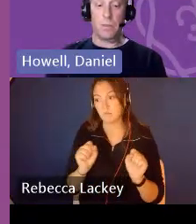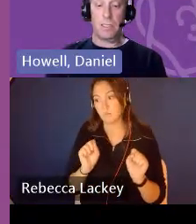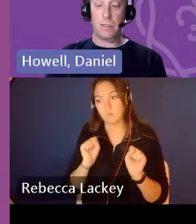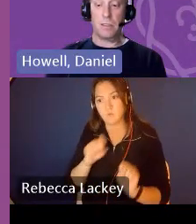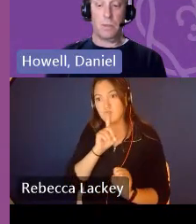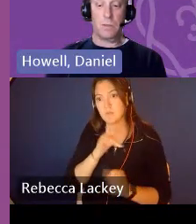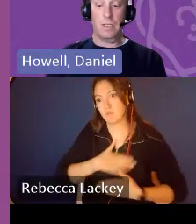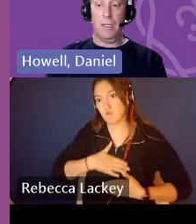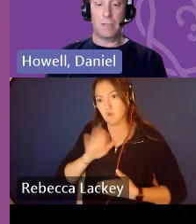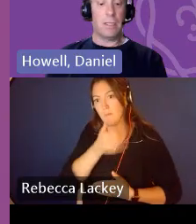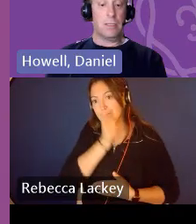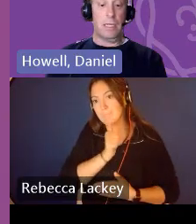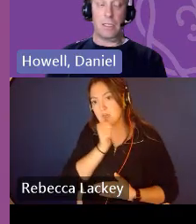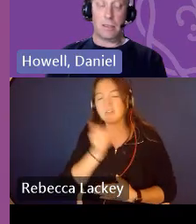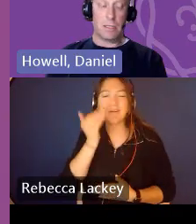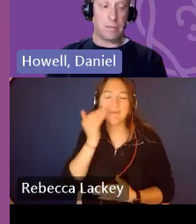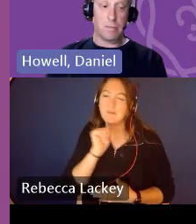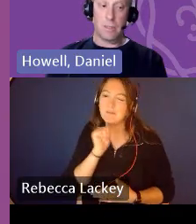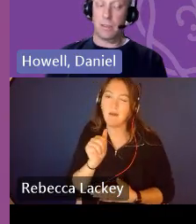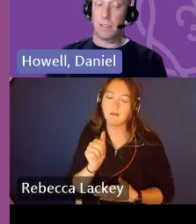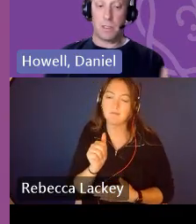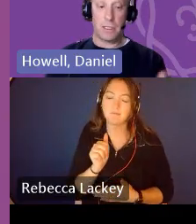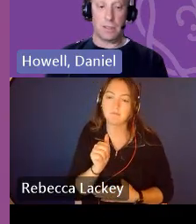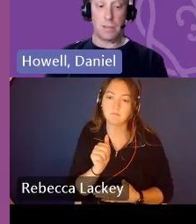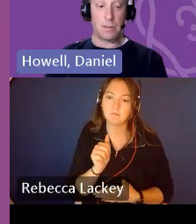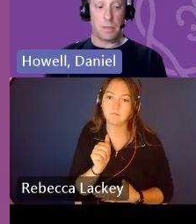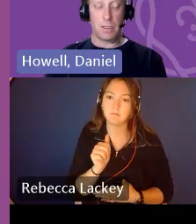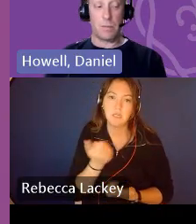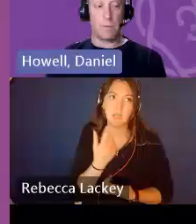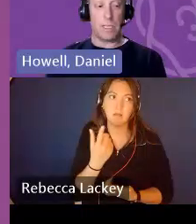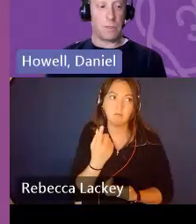your patience. I know it's it's not anything that you know anybody likes to come about